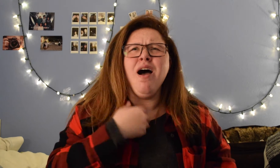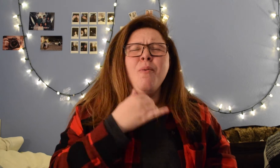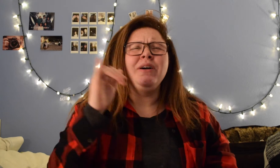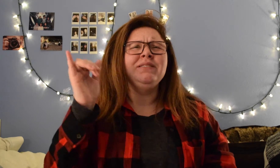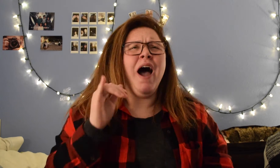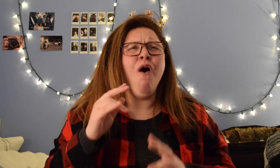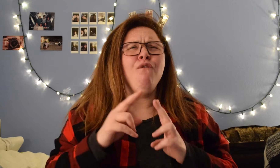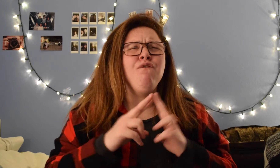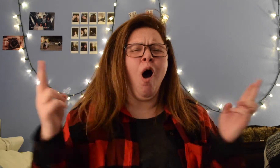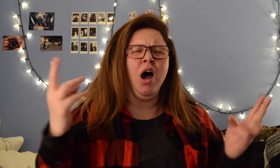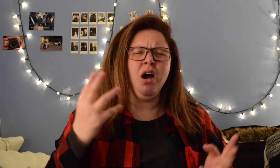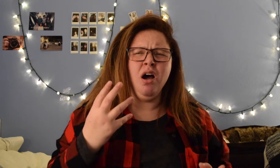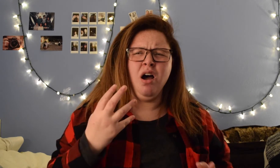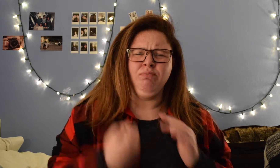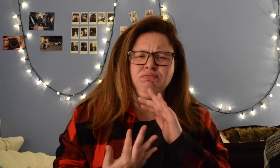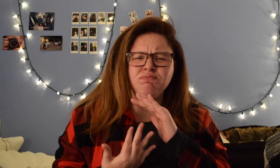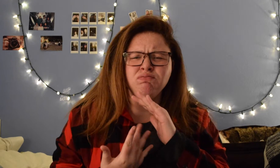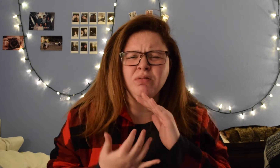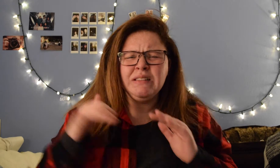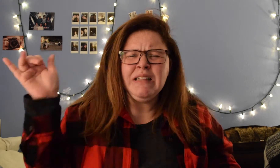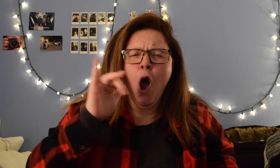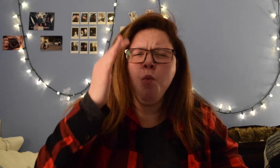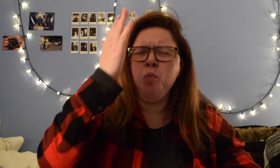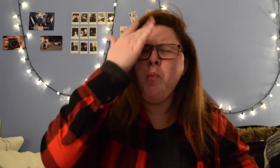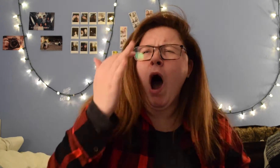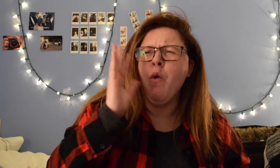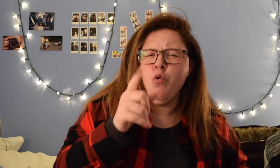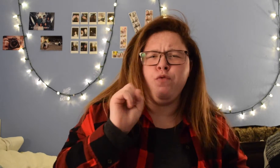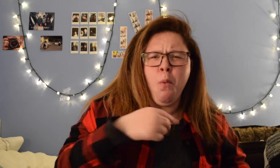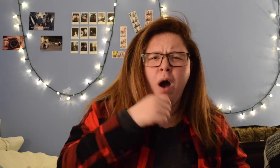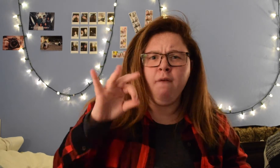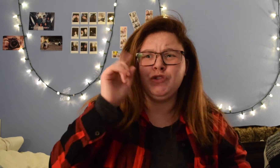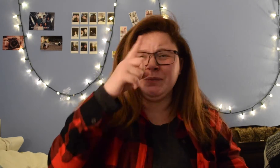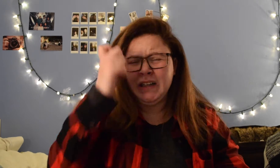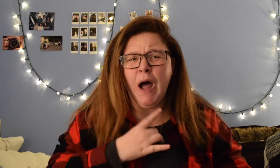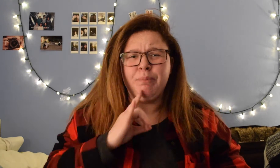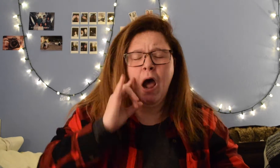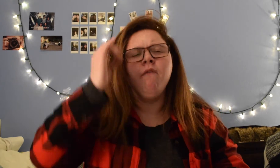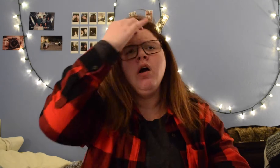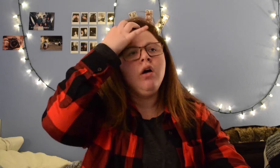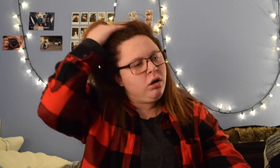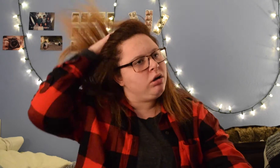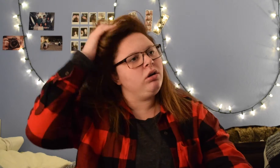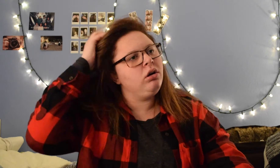And I was very infuriated. Like WHY WOULD YOU THROW ME OFF THE PLANE JUST BECAUSE I'M DEAF?